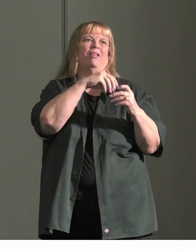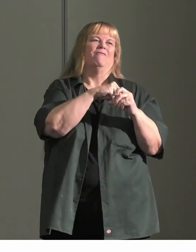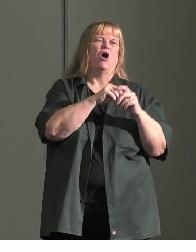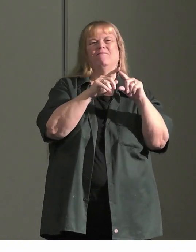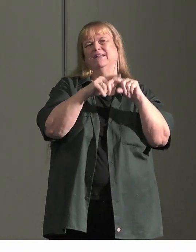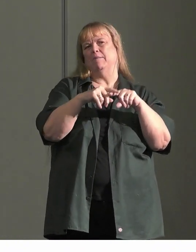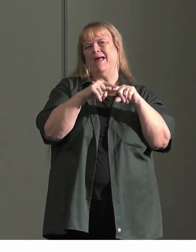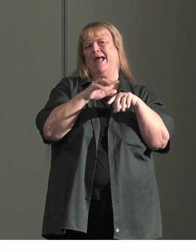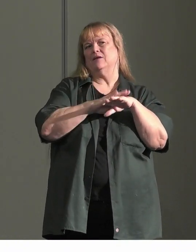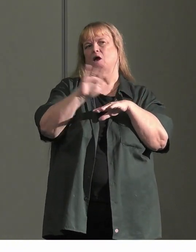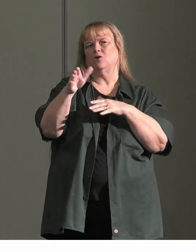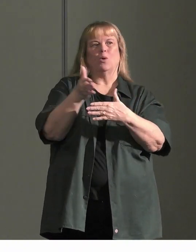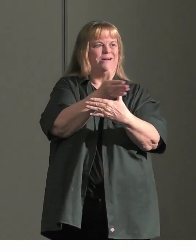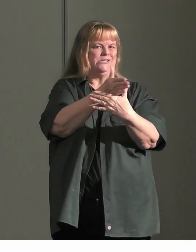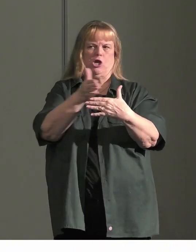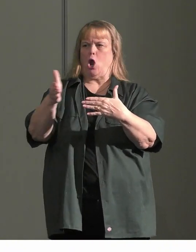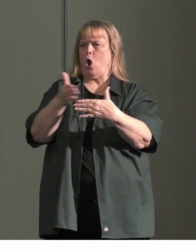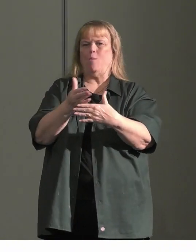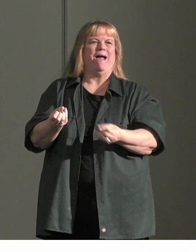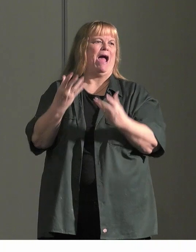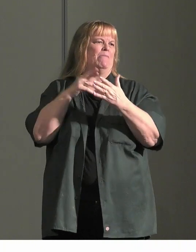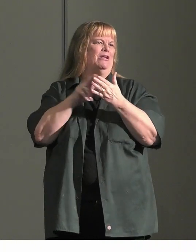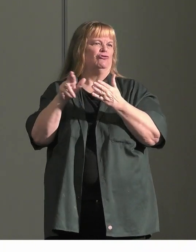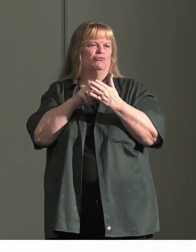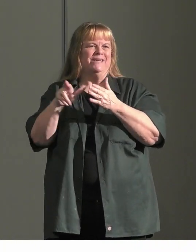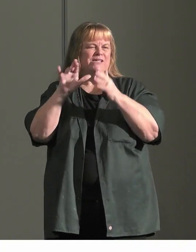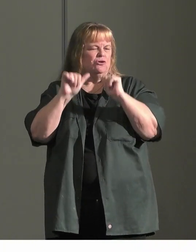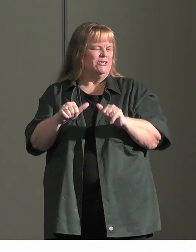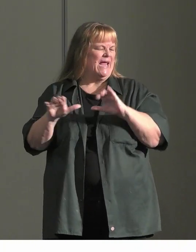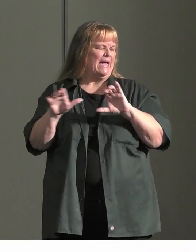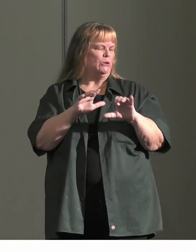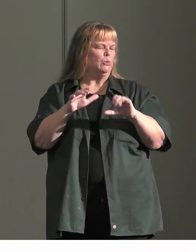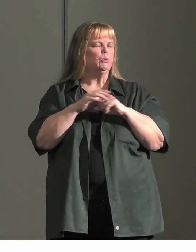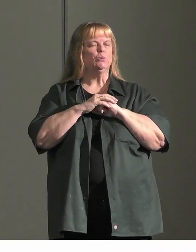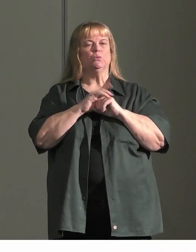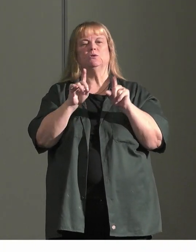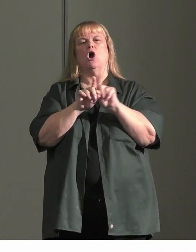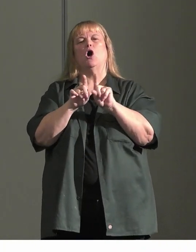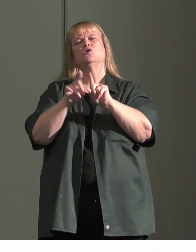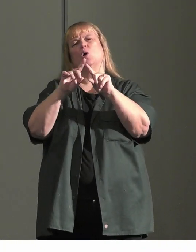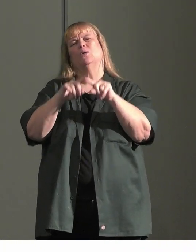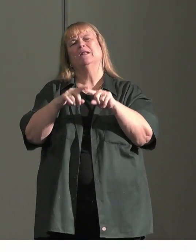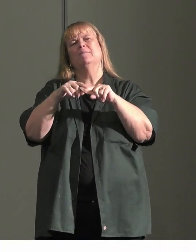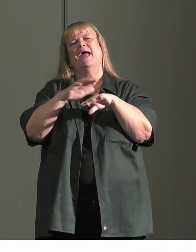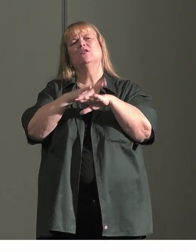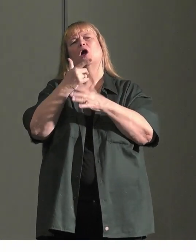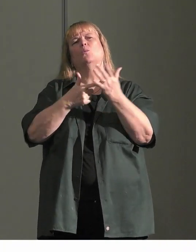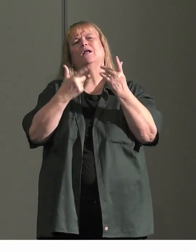on your scope. How much research you could run. It depends what you are trying to find out and